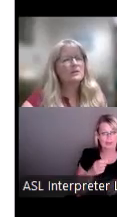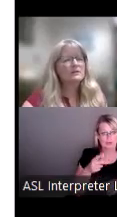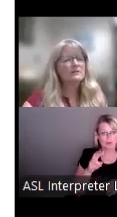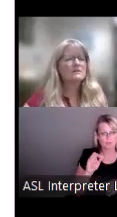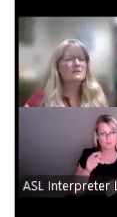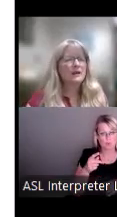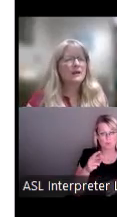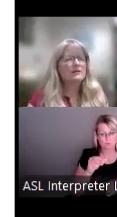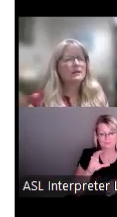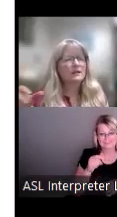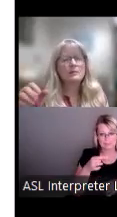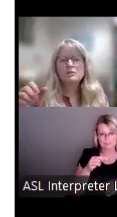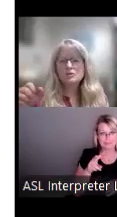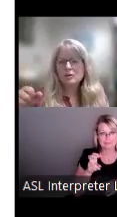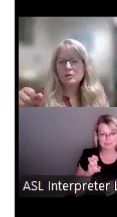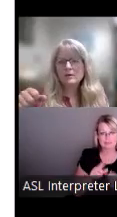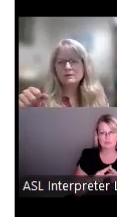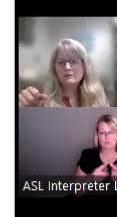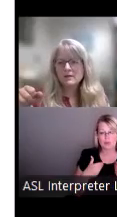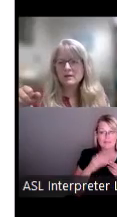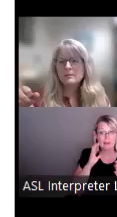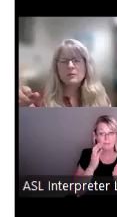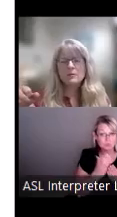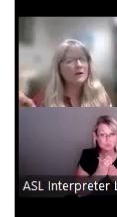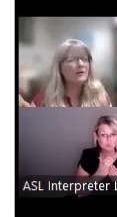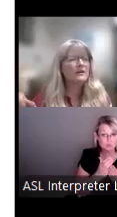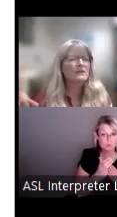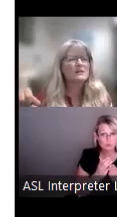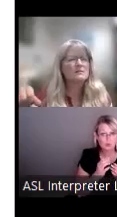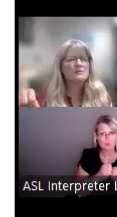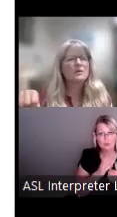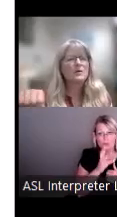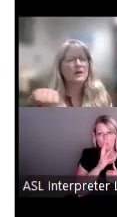able to have like a picture with a bit of water in it and pour